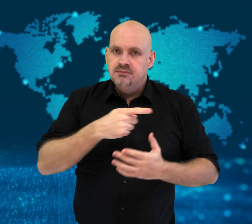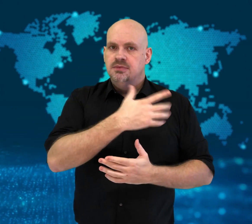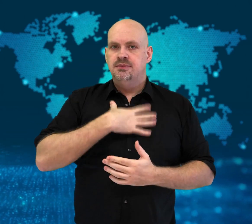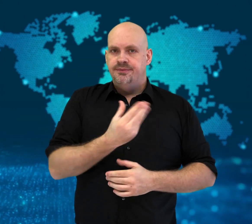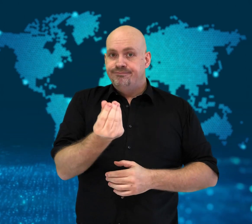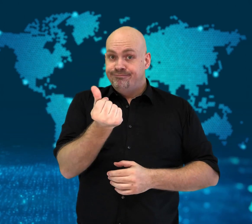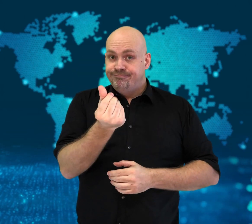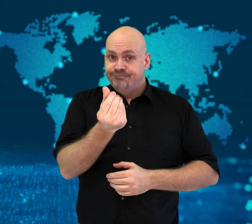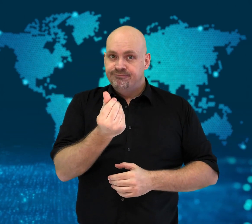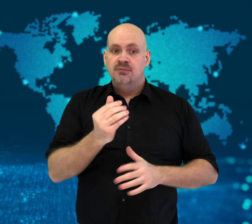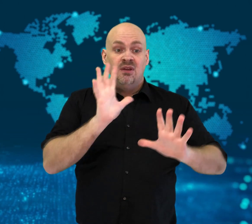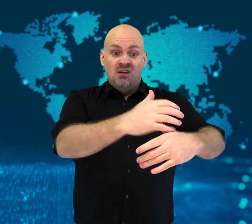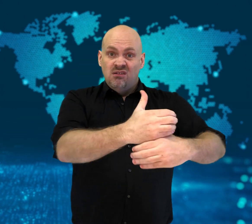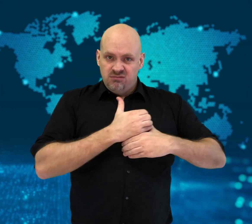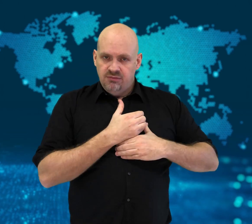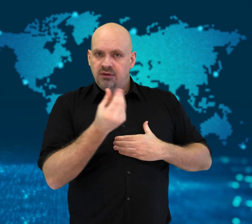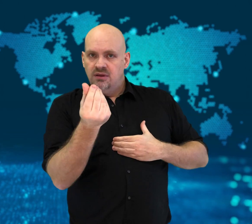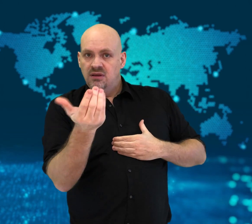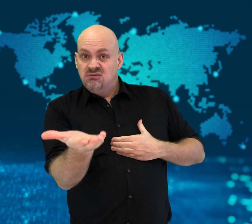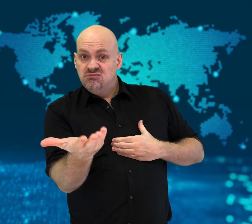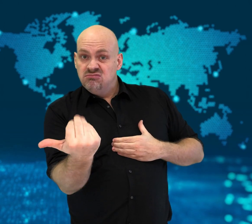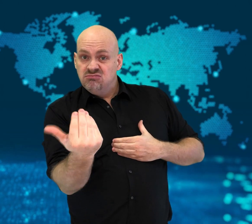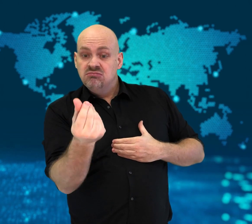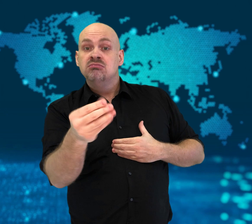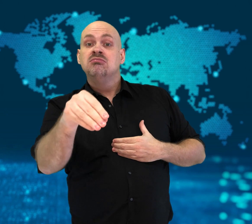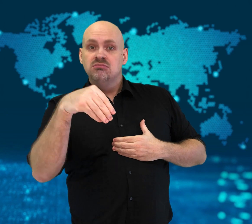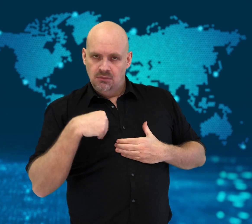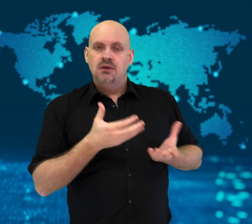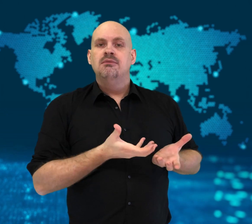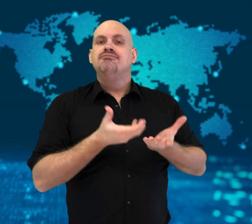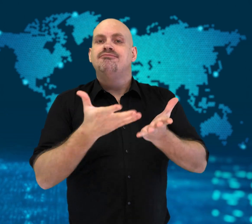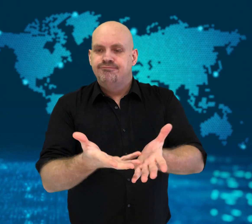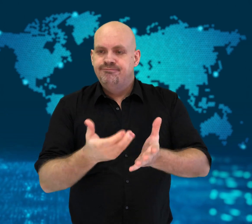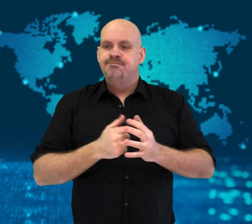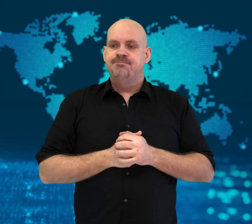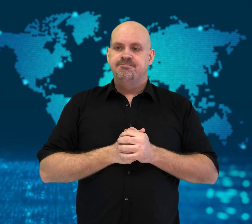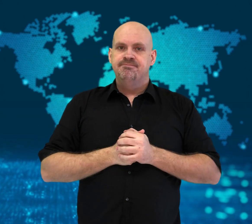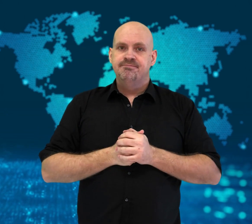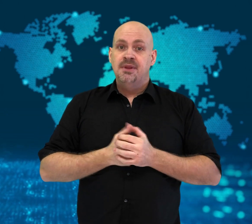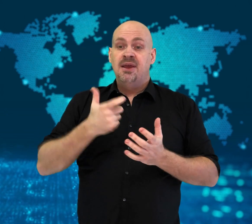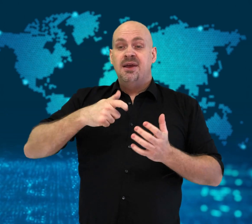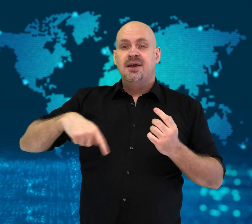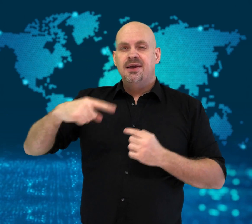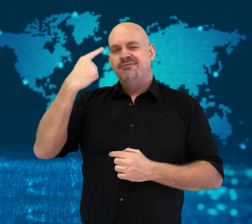The attackers are reportedly seeking ransom.